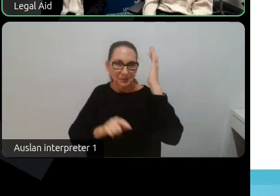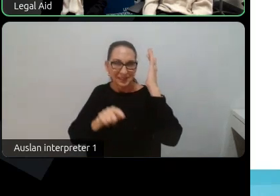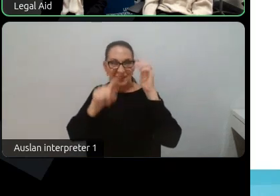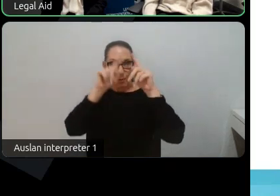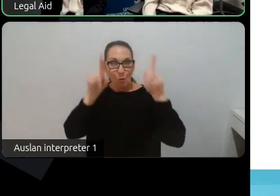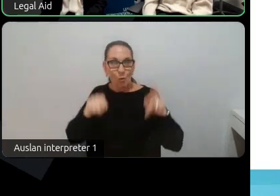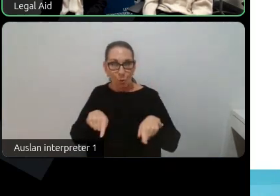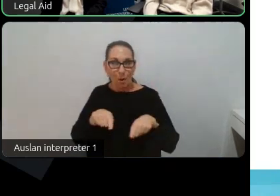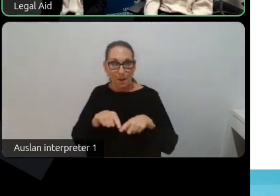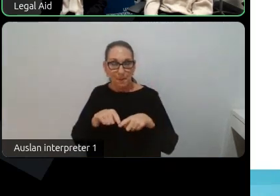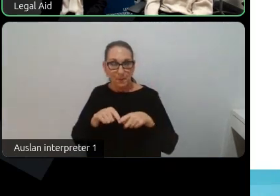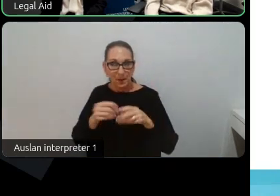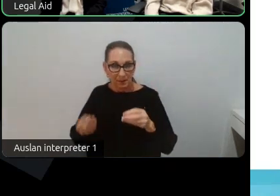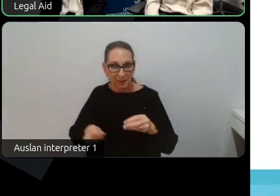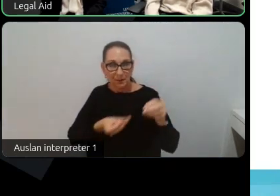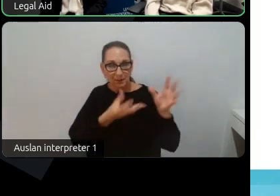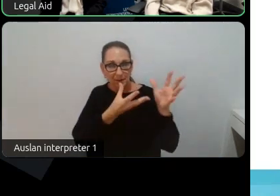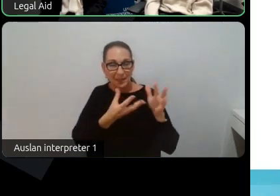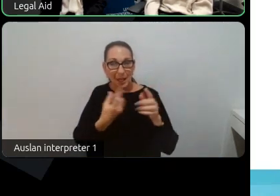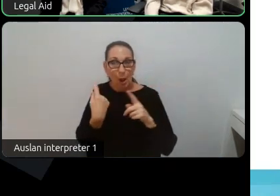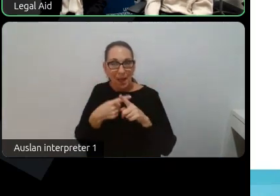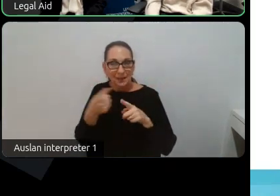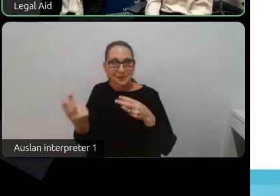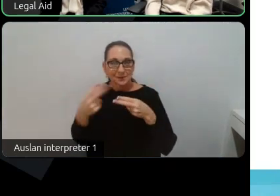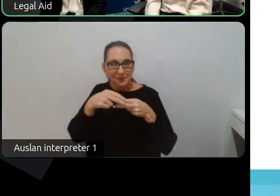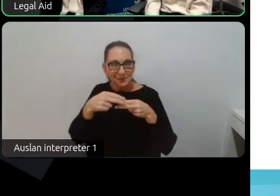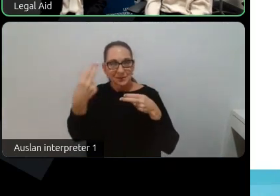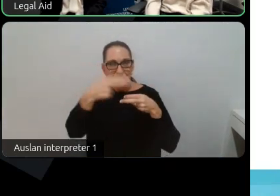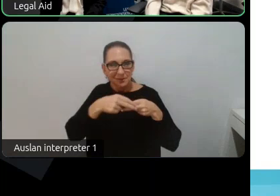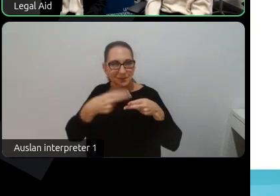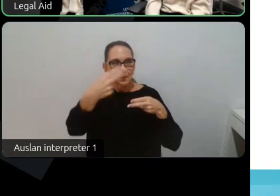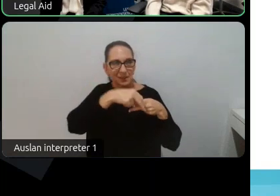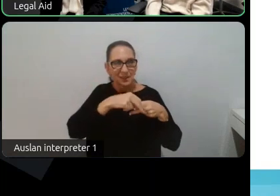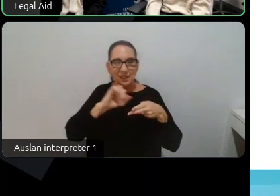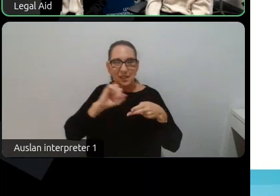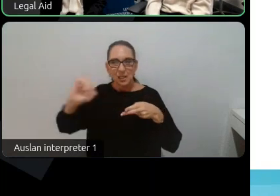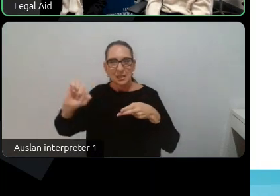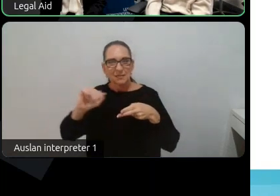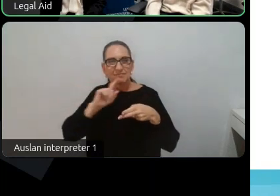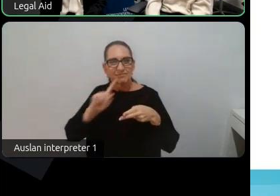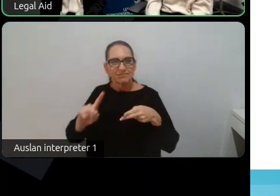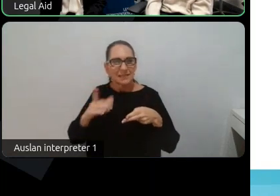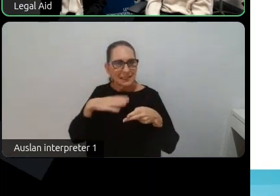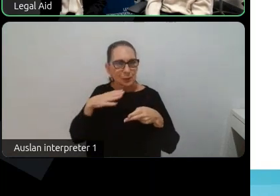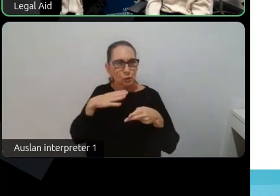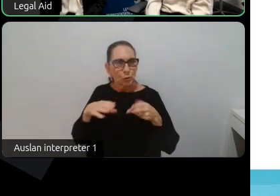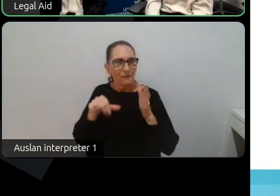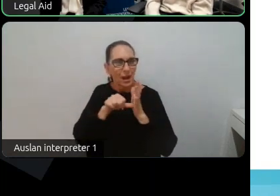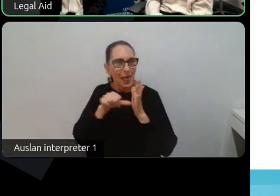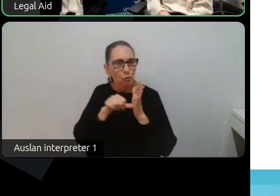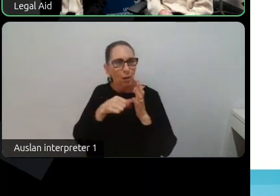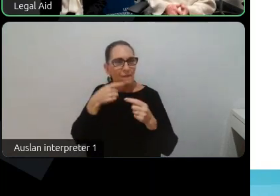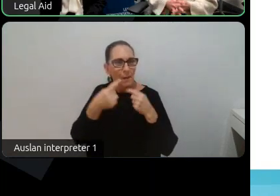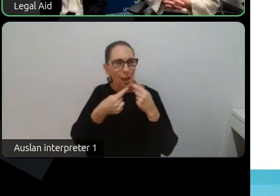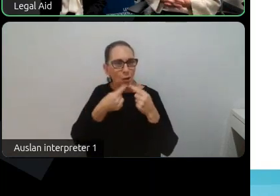also to attach all of the financial details that are requested in the form, including information